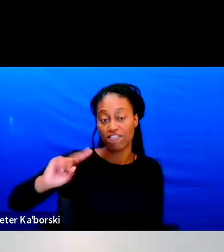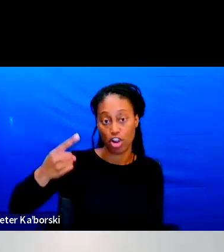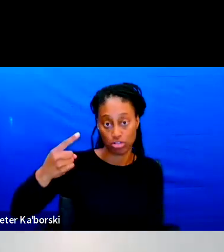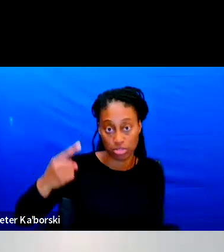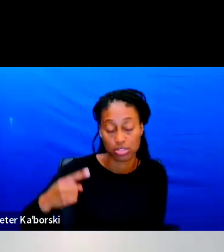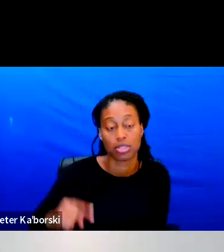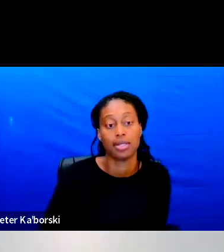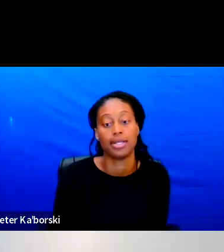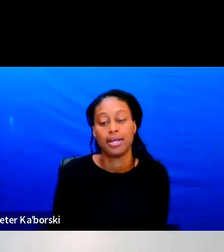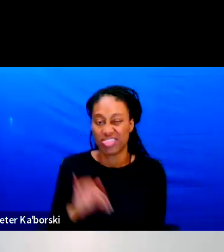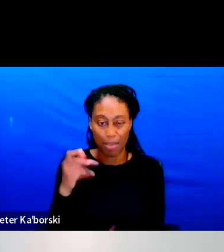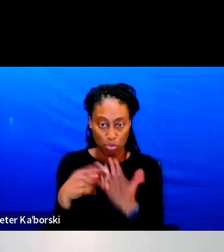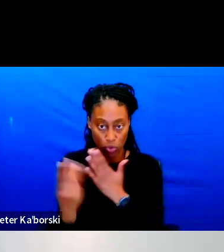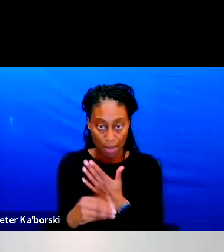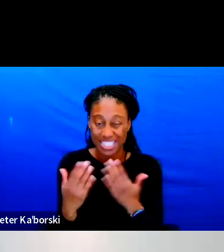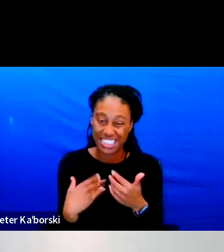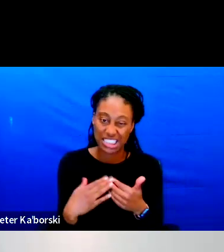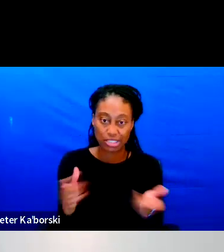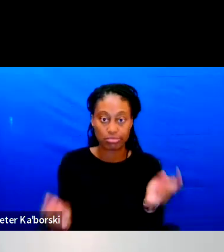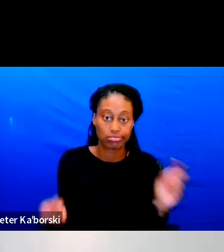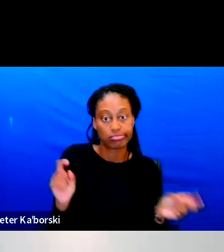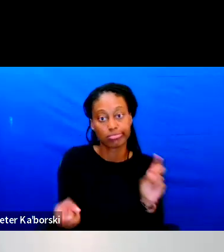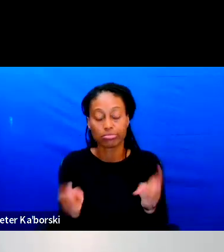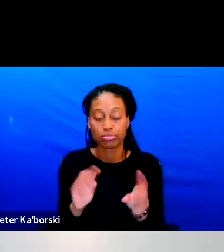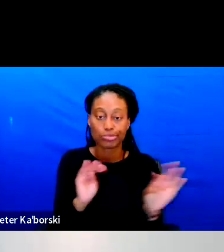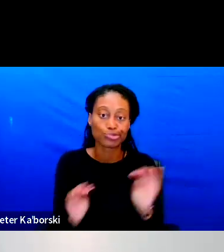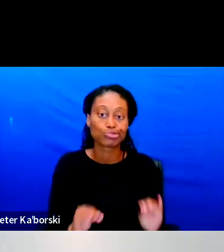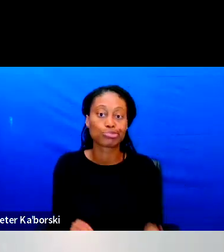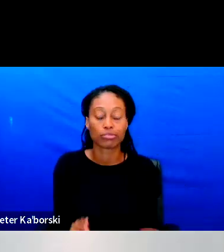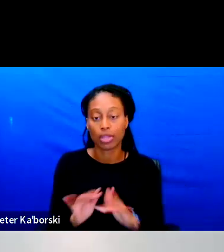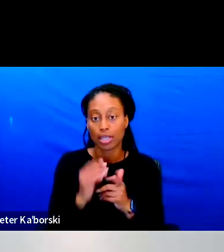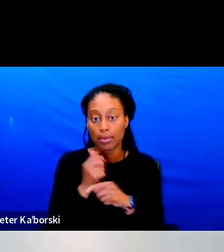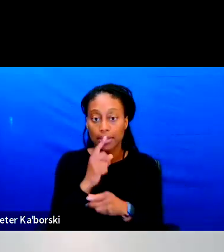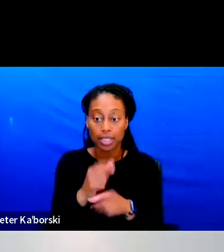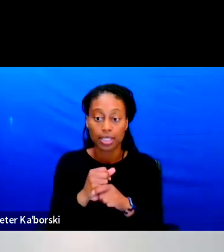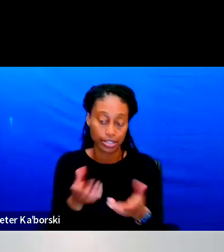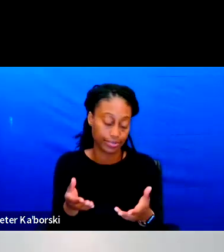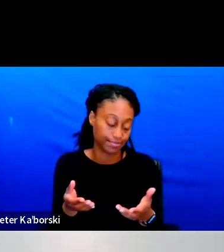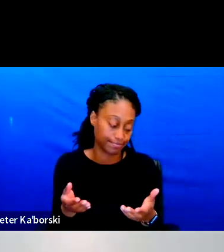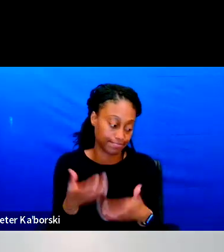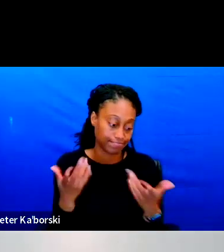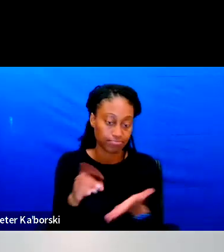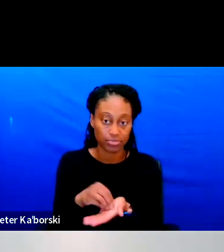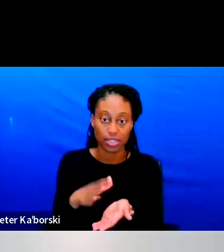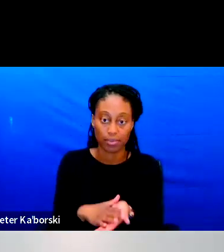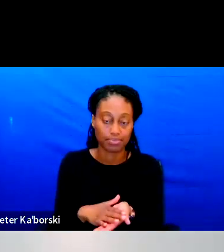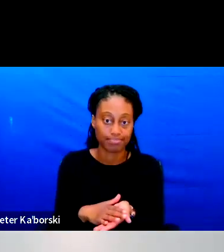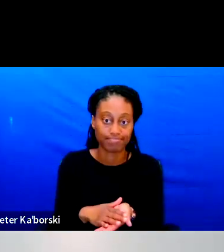Phillip Corona: which is easy to manipulate and get the services or the the documentation that is needed.